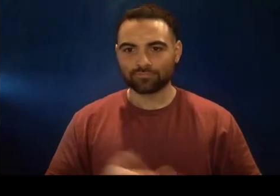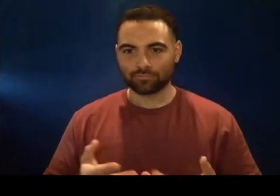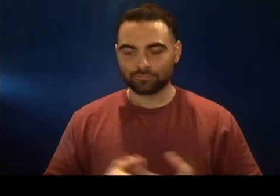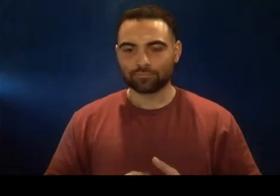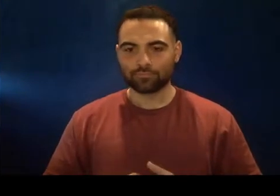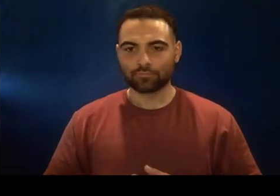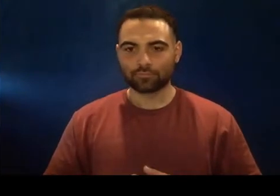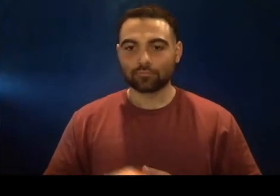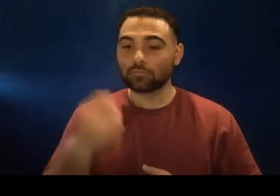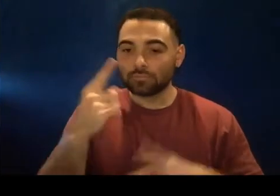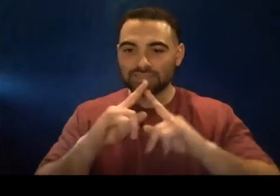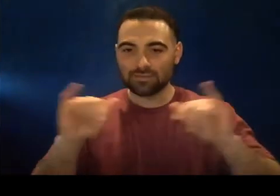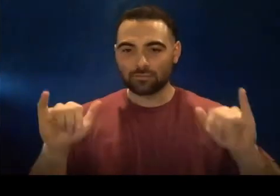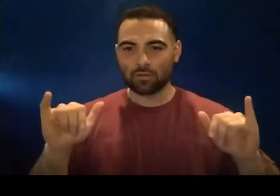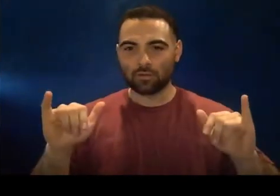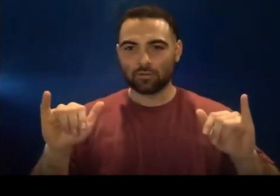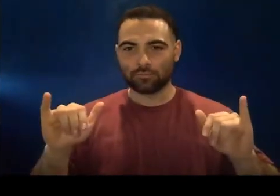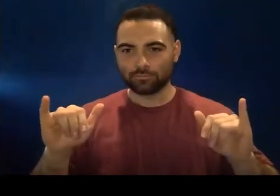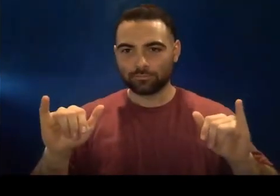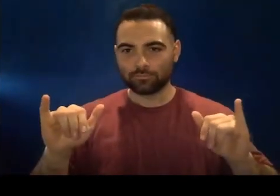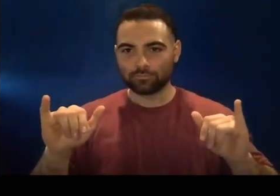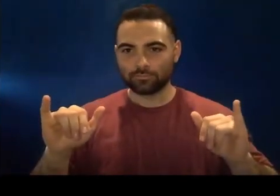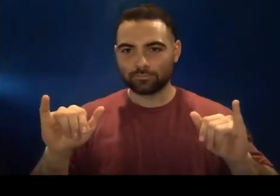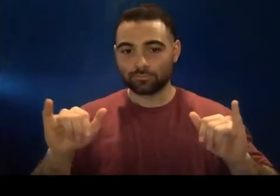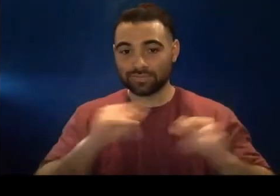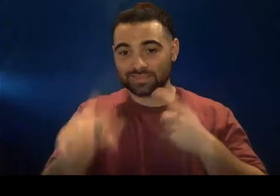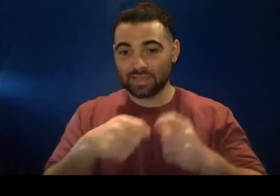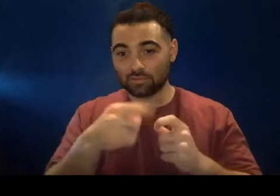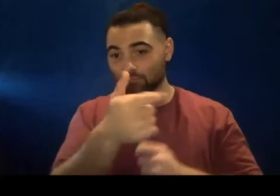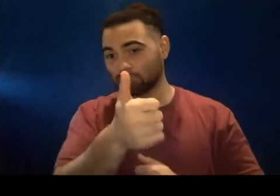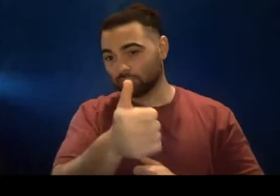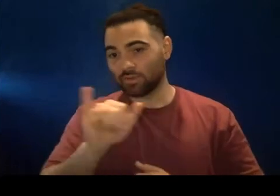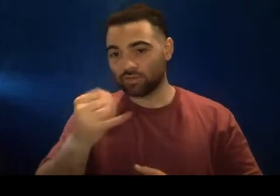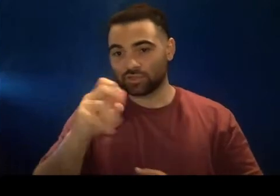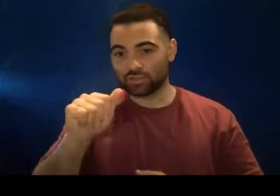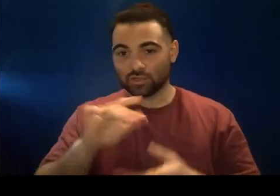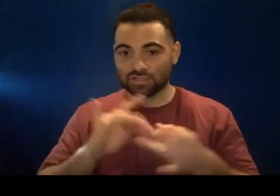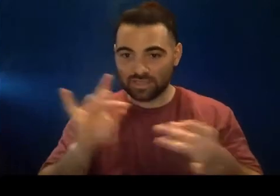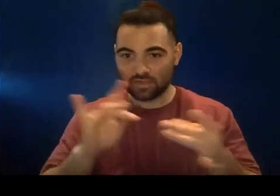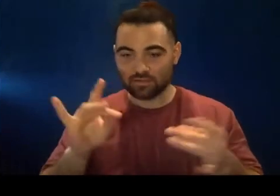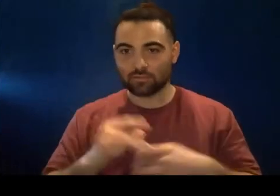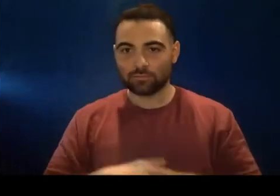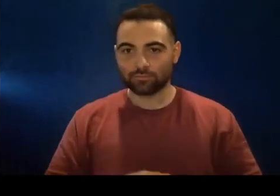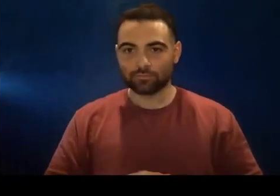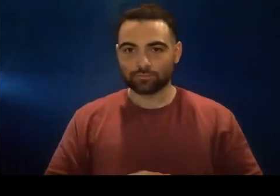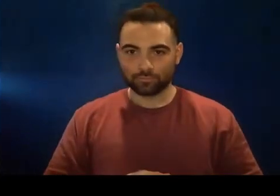but at the same time, it highlights exactly what Jessica has been saying and what her group, the Elevator Action Group,